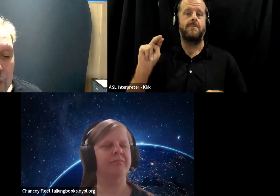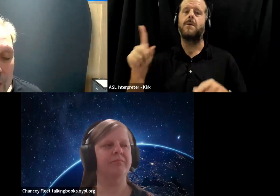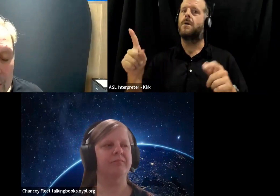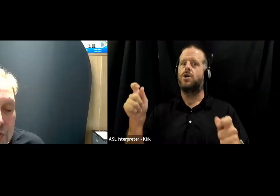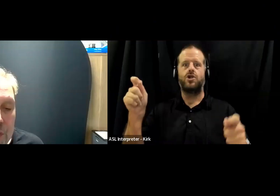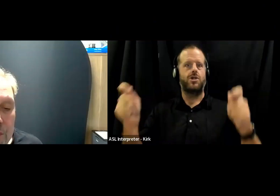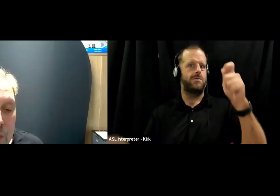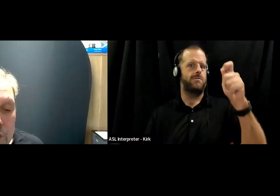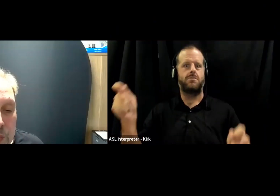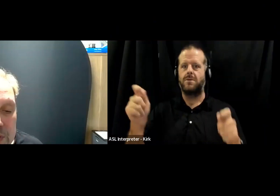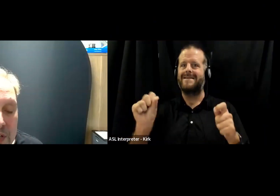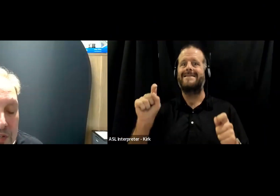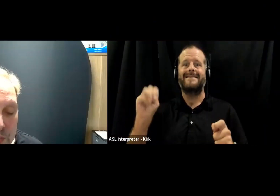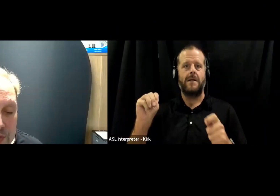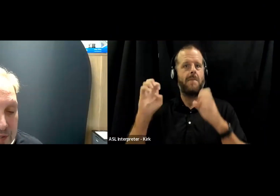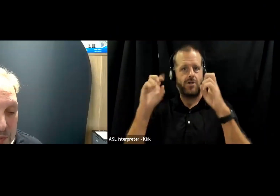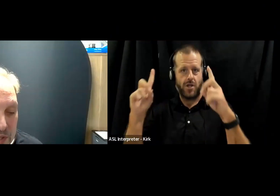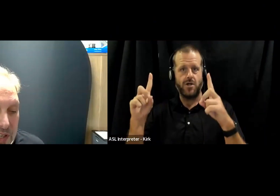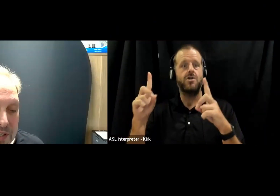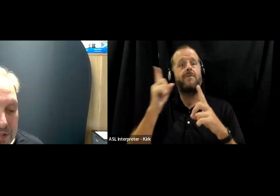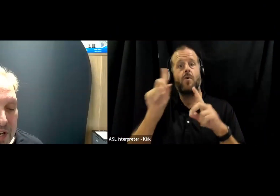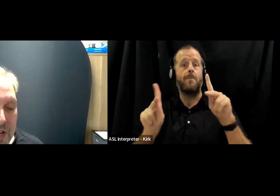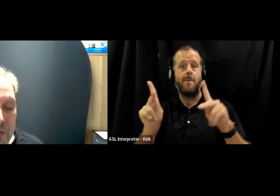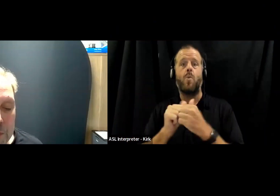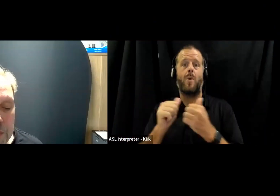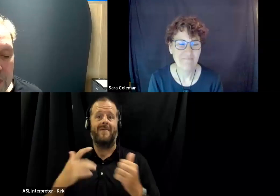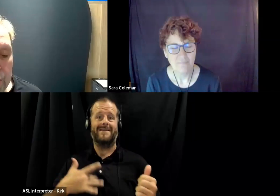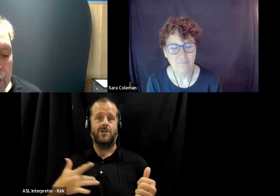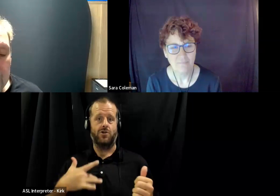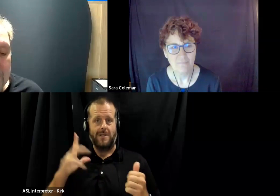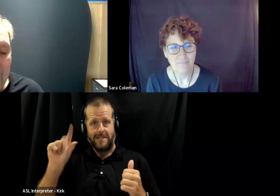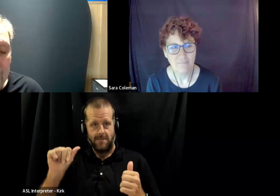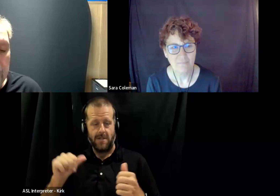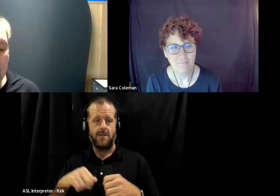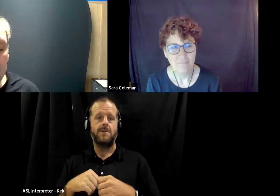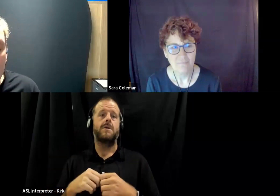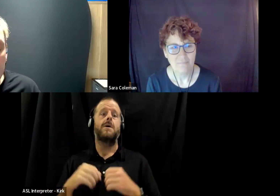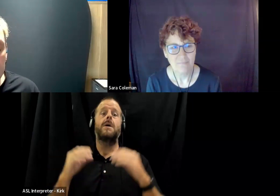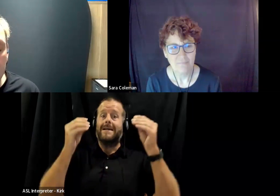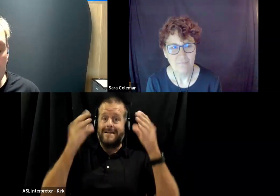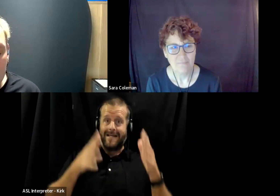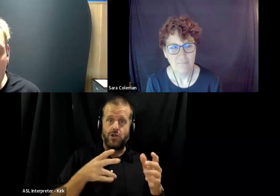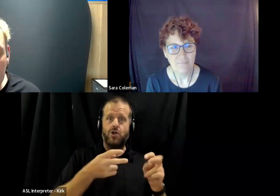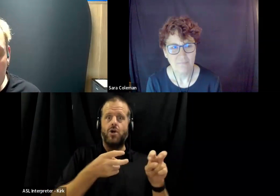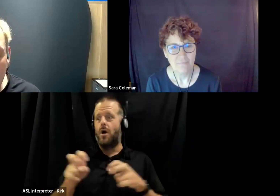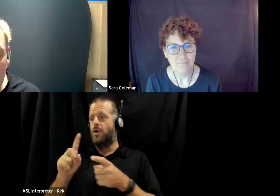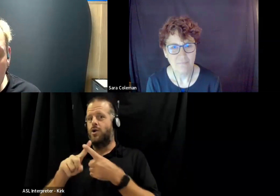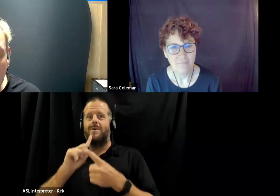education for those with sensory disabilities. From teacher to DeafBlind advocate, Sara